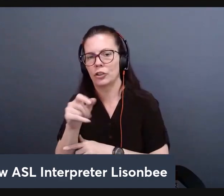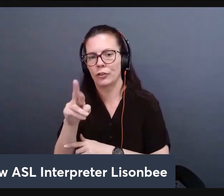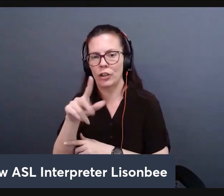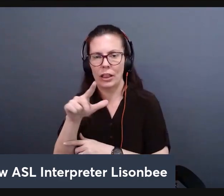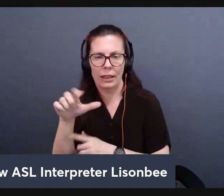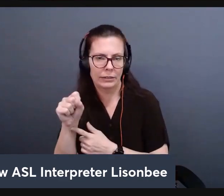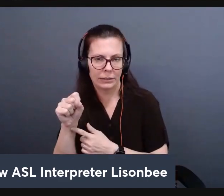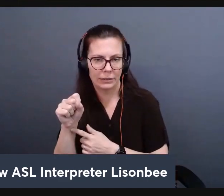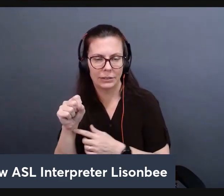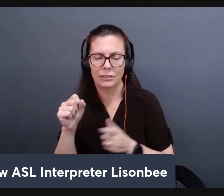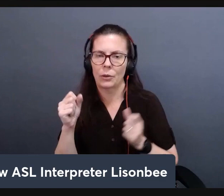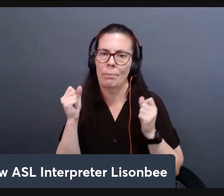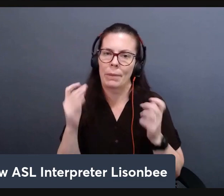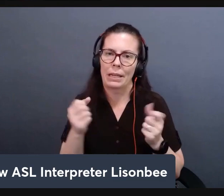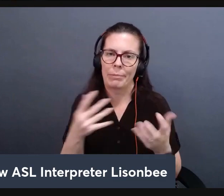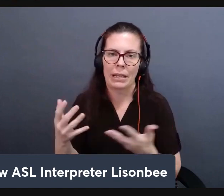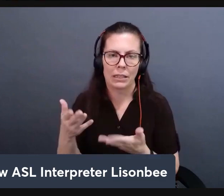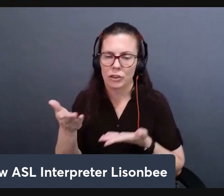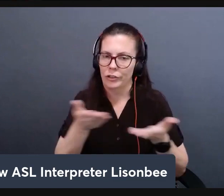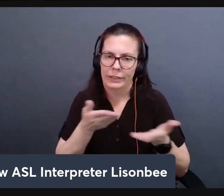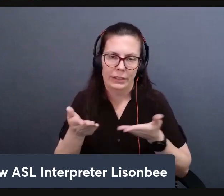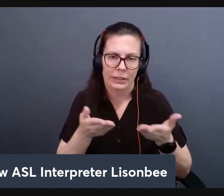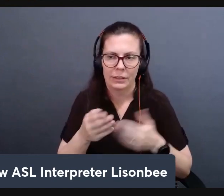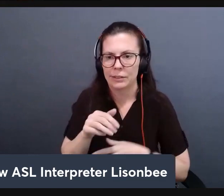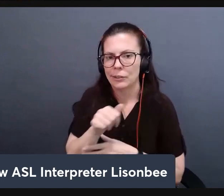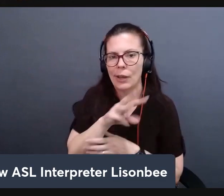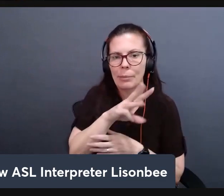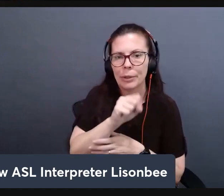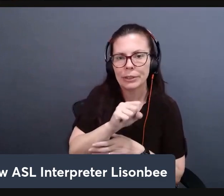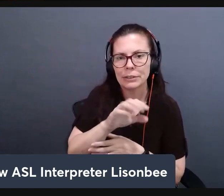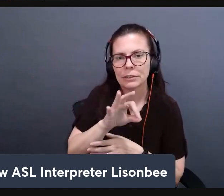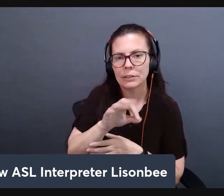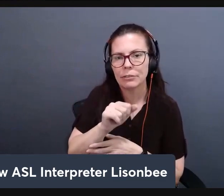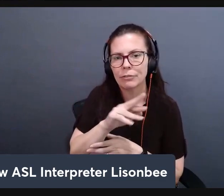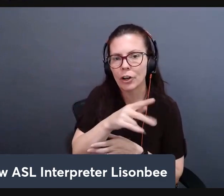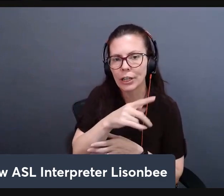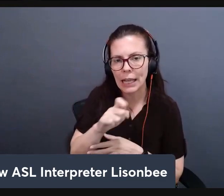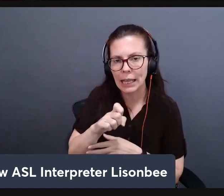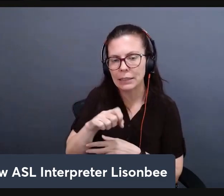And so there's a whole host of different services, like there's AWS Fargate, AWS App Runner.